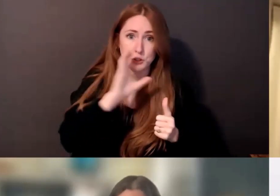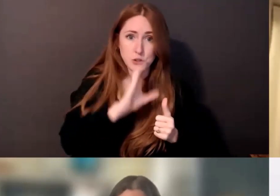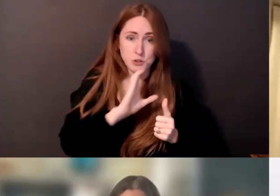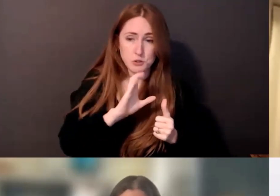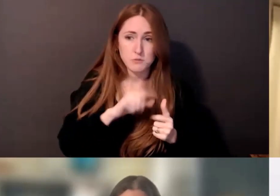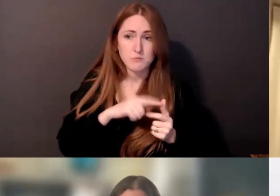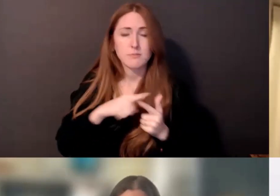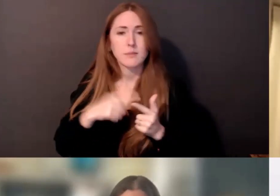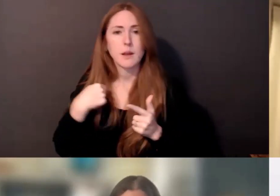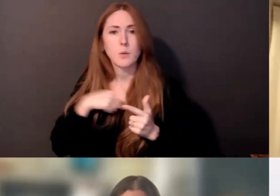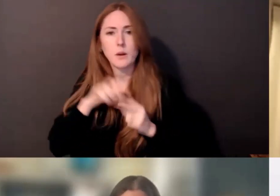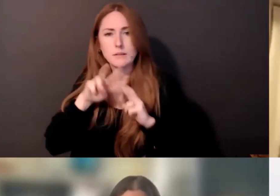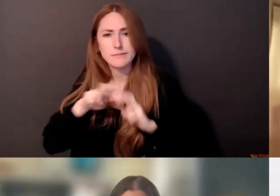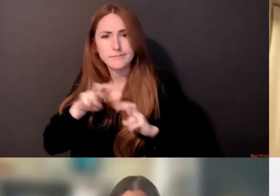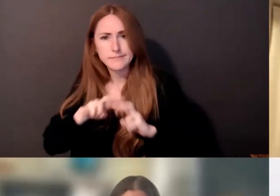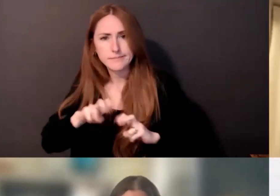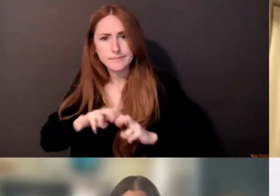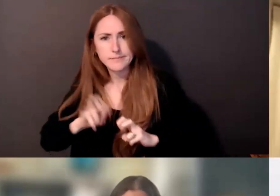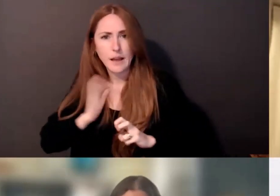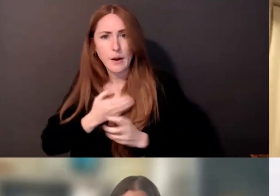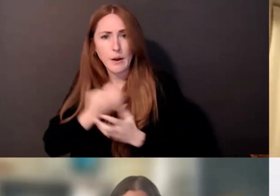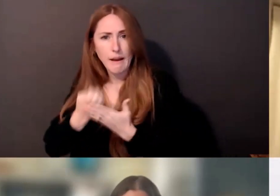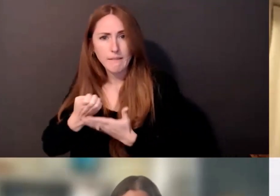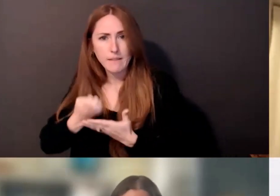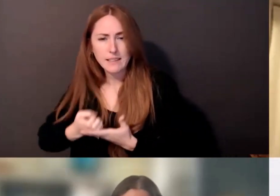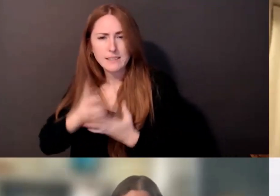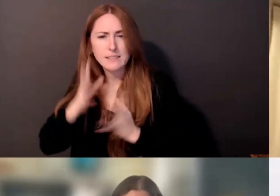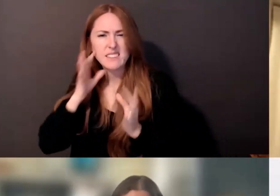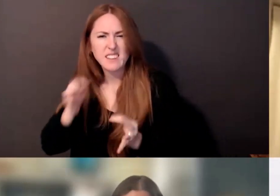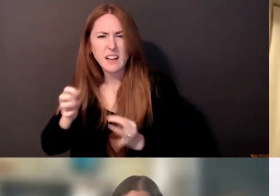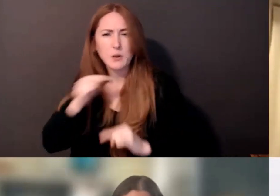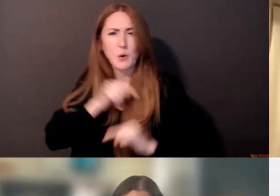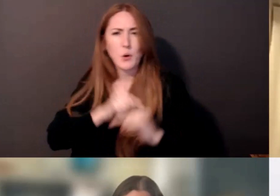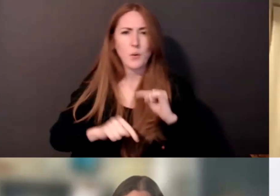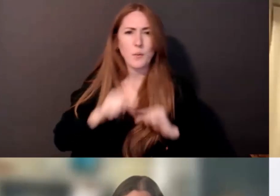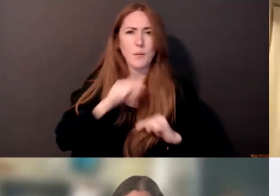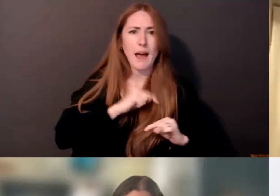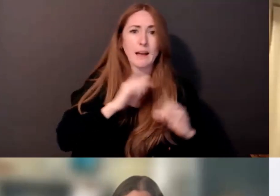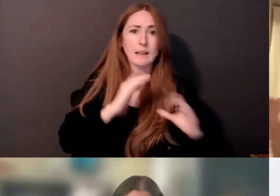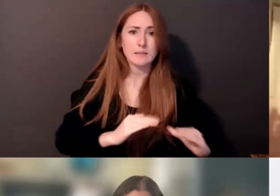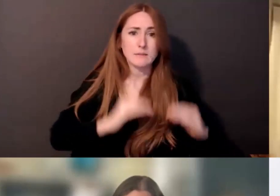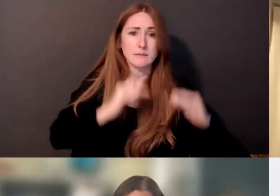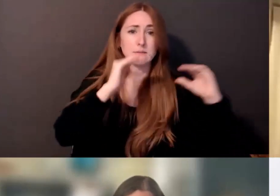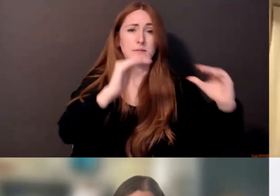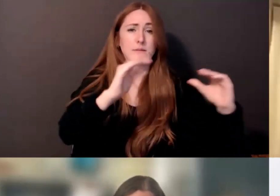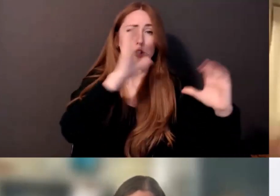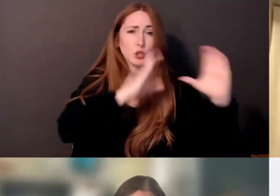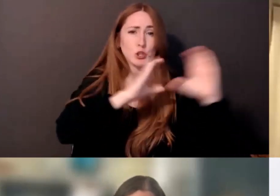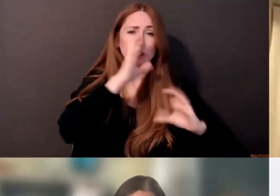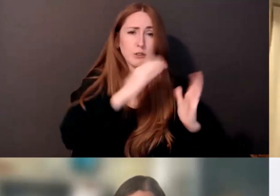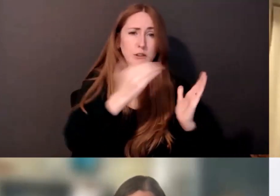we found and decided to go back for our enhanced search. And then there was a process of drafting our findings